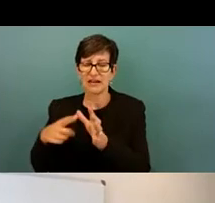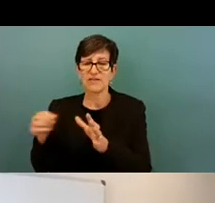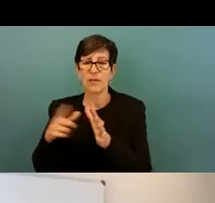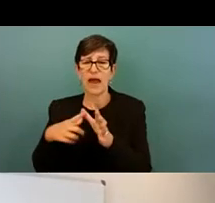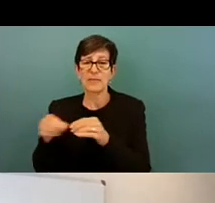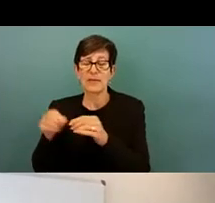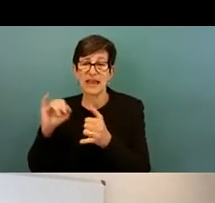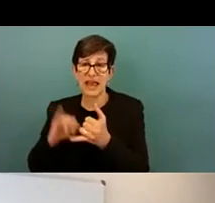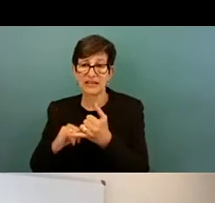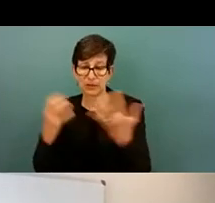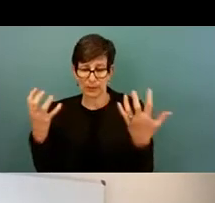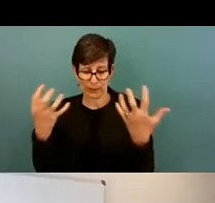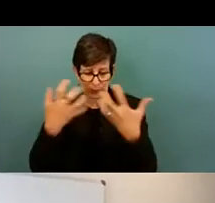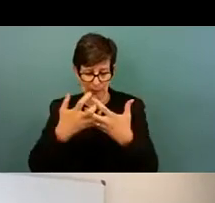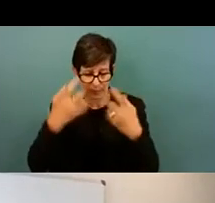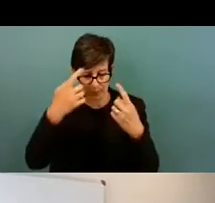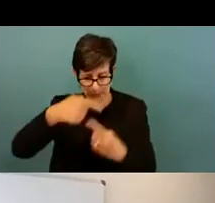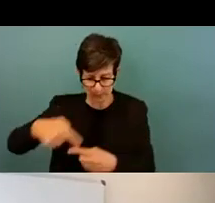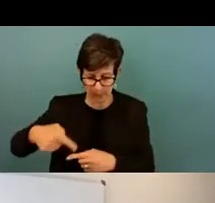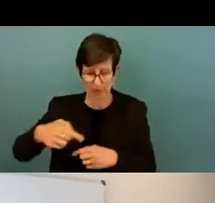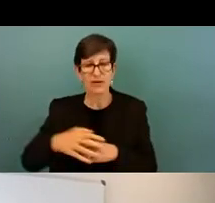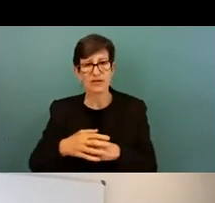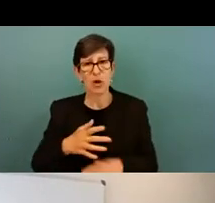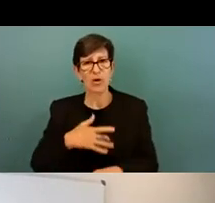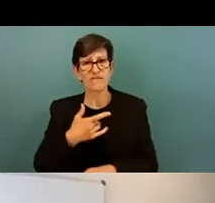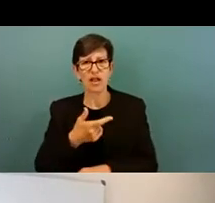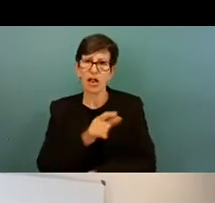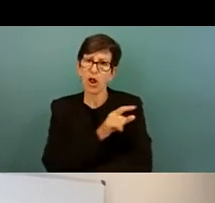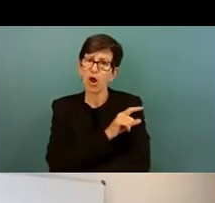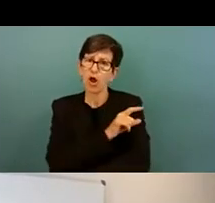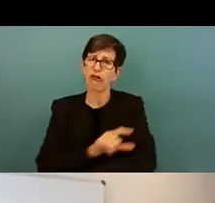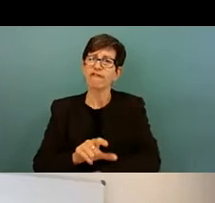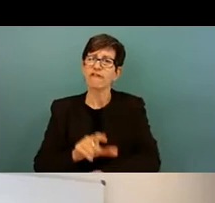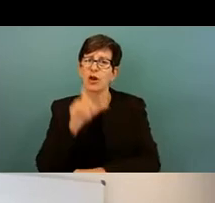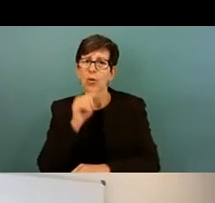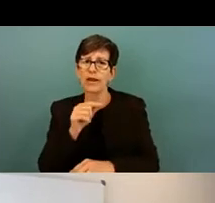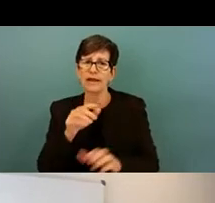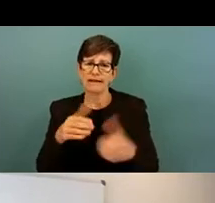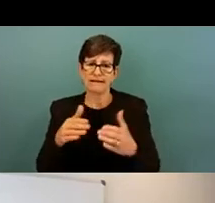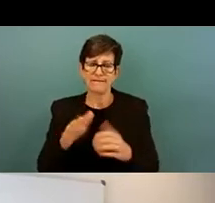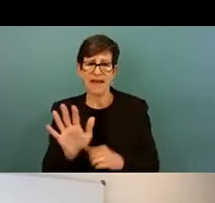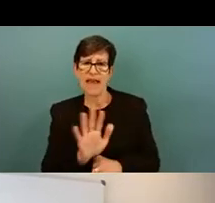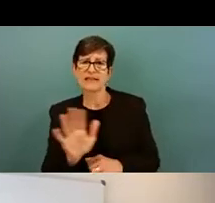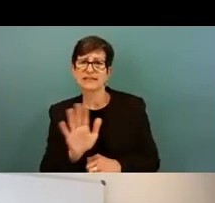And, with relative confidence can make estimates based on those intersections between data